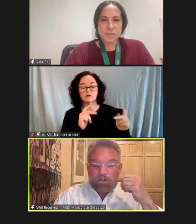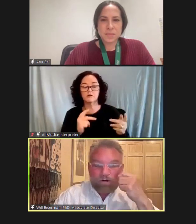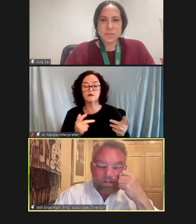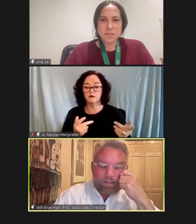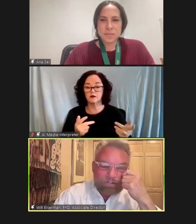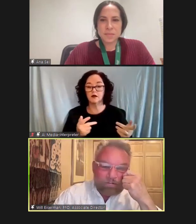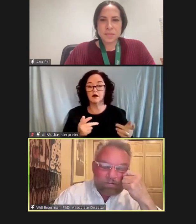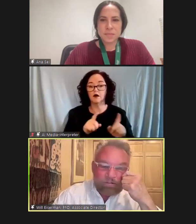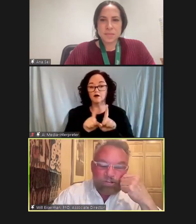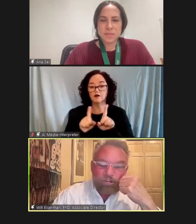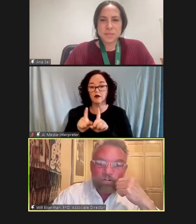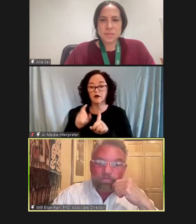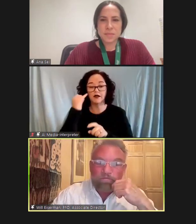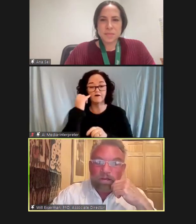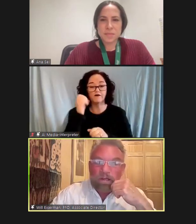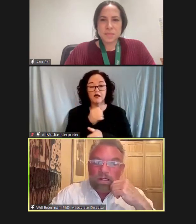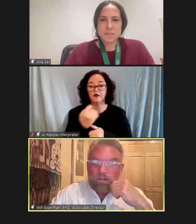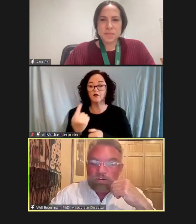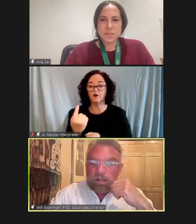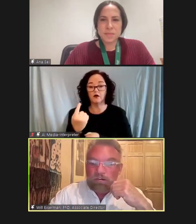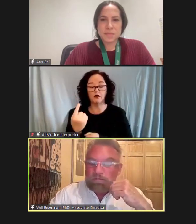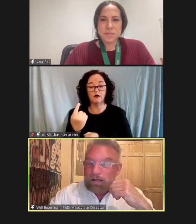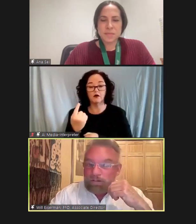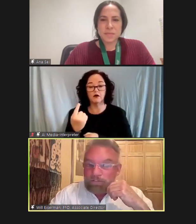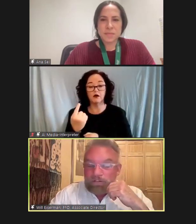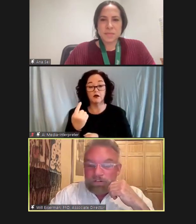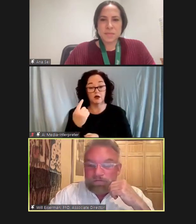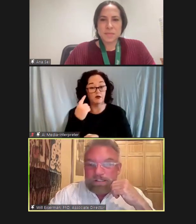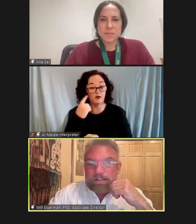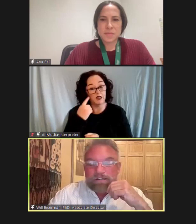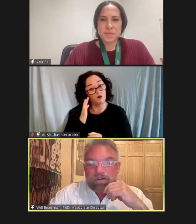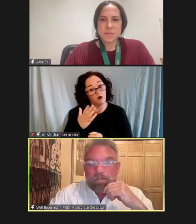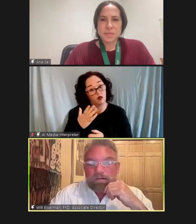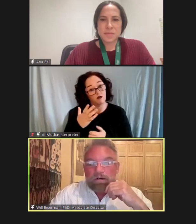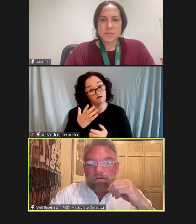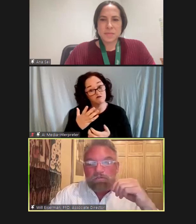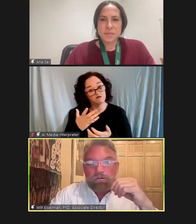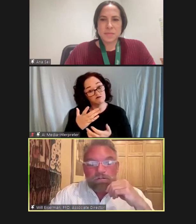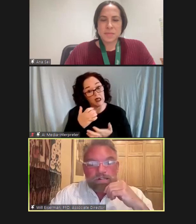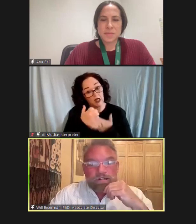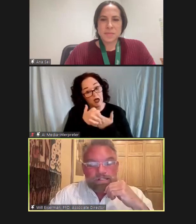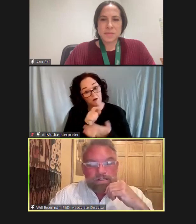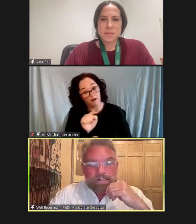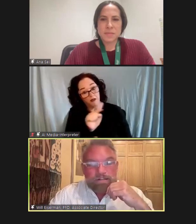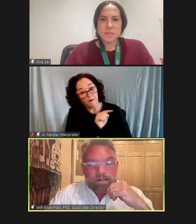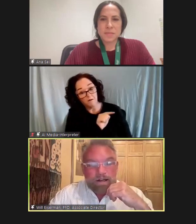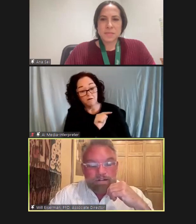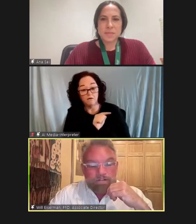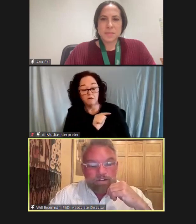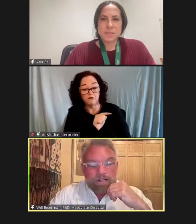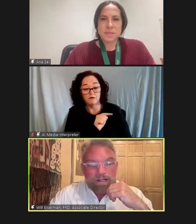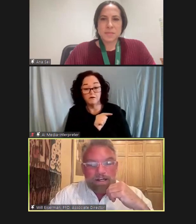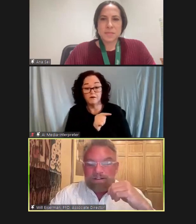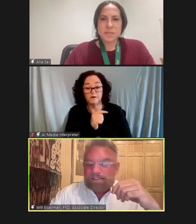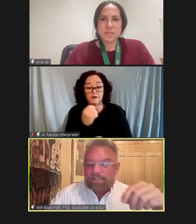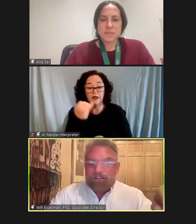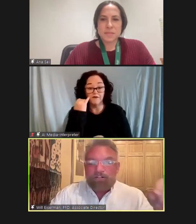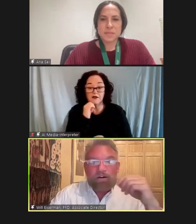individuals whom you think would benefit from today's webinar who weren't